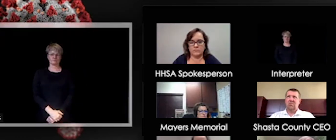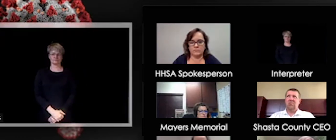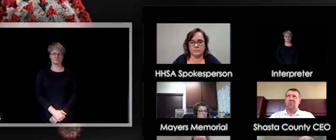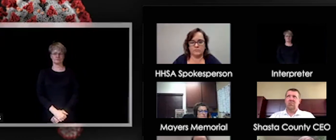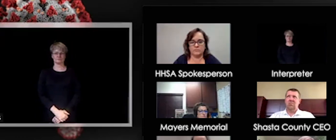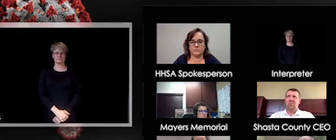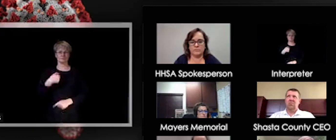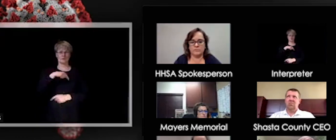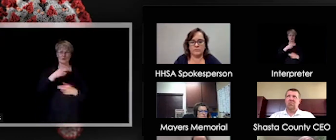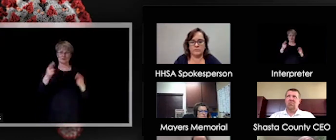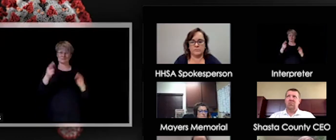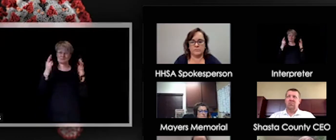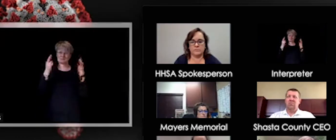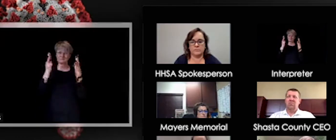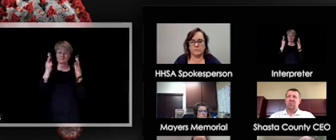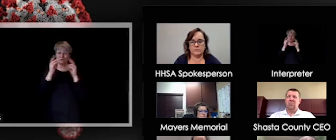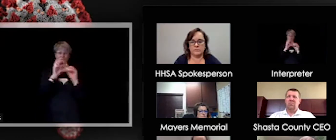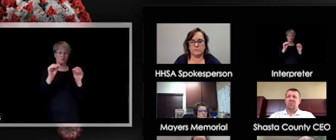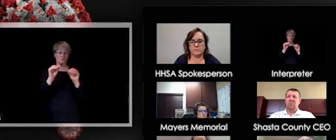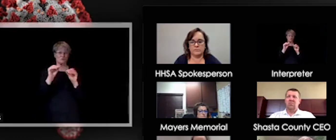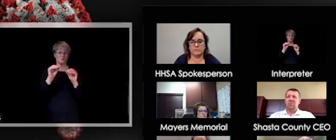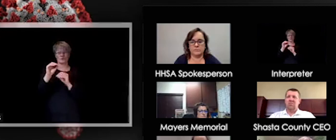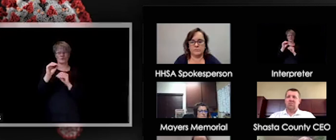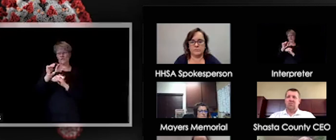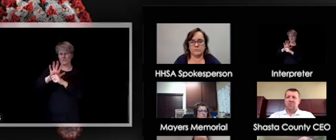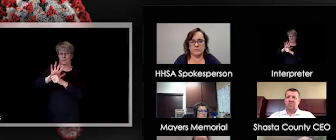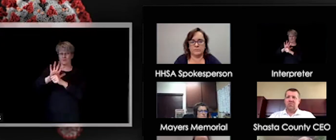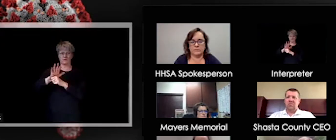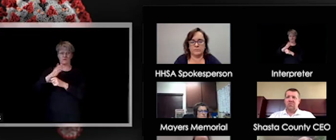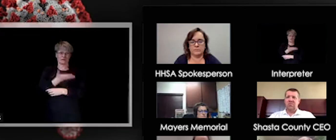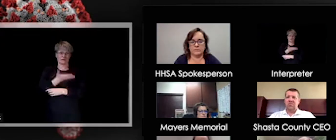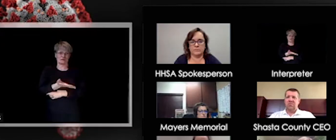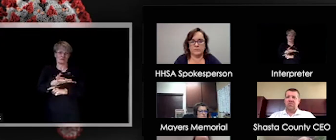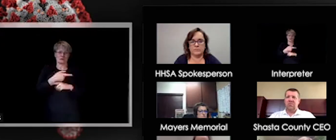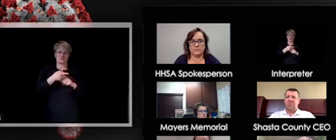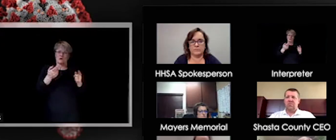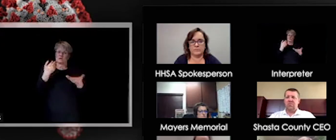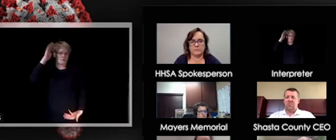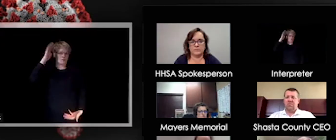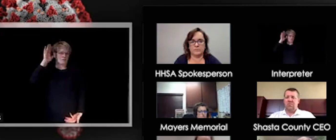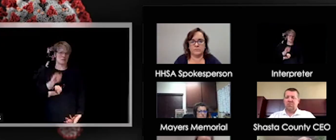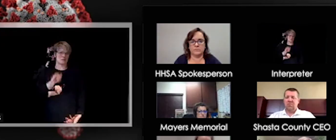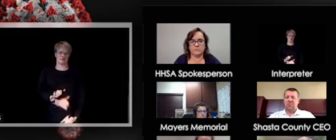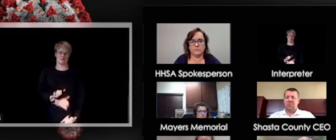of course we can’t know that and, as Dr. Ramstrom said, if you were at that protest